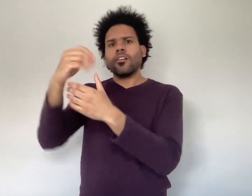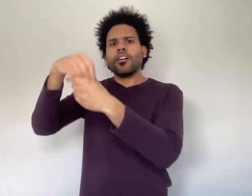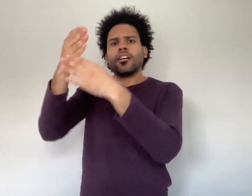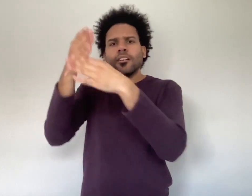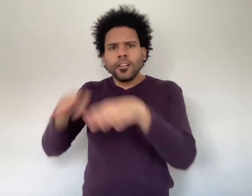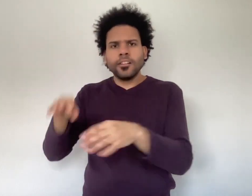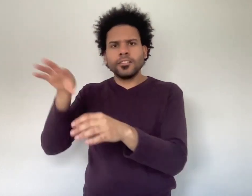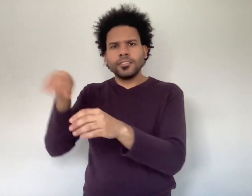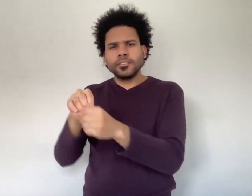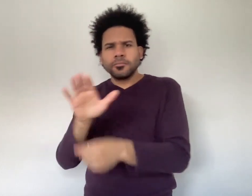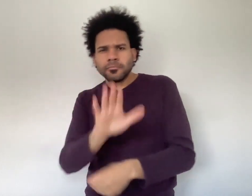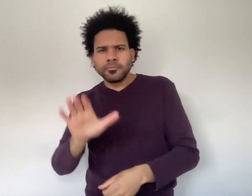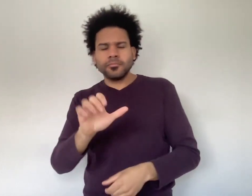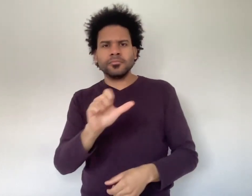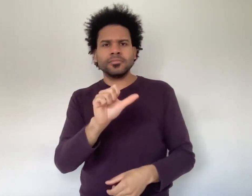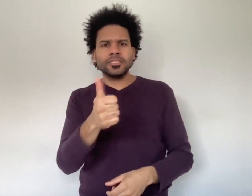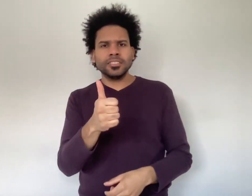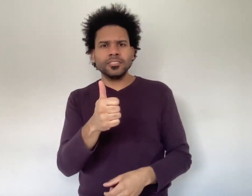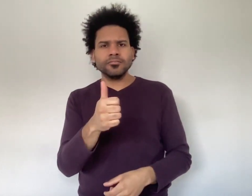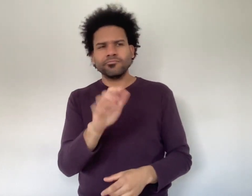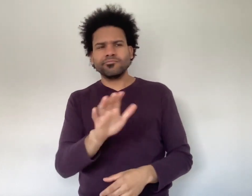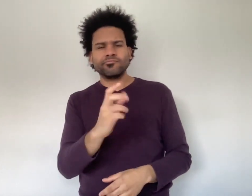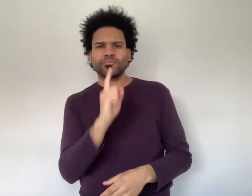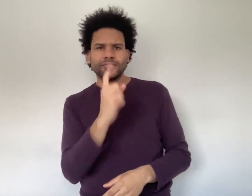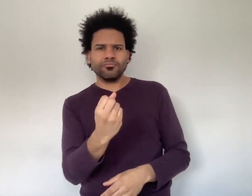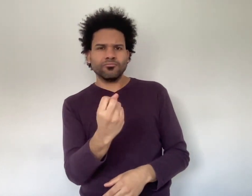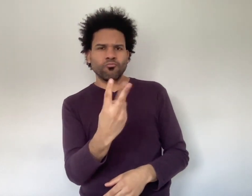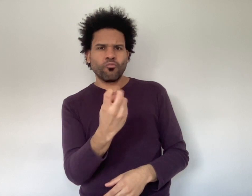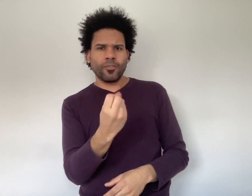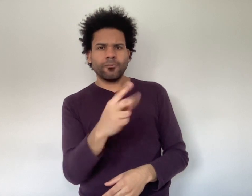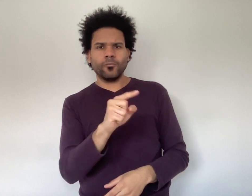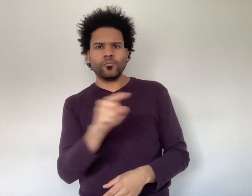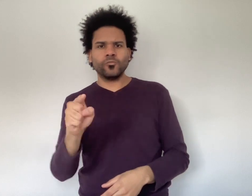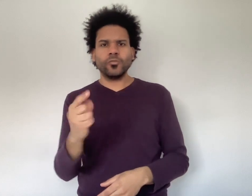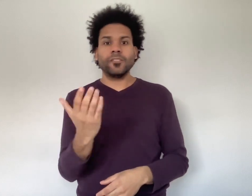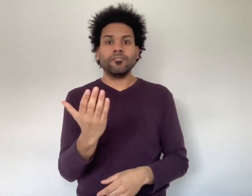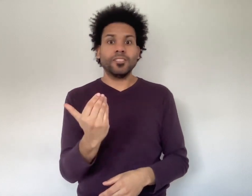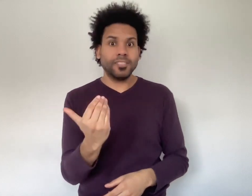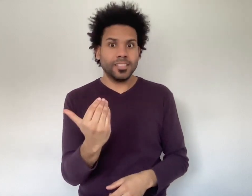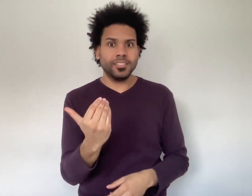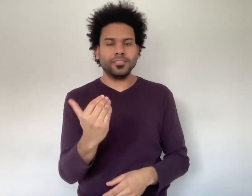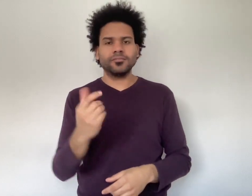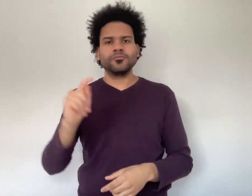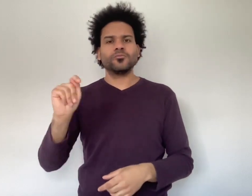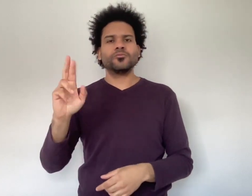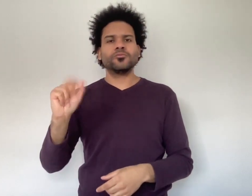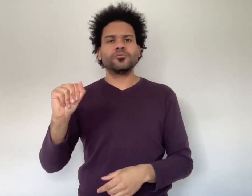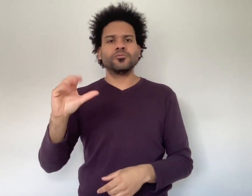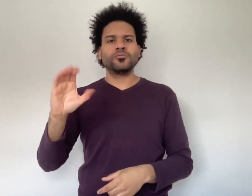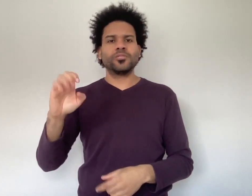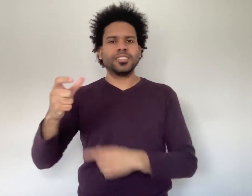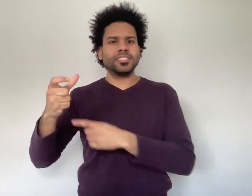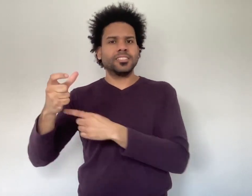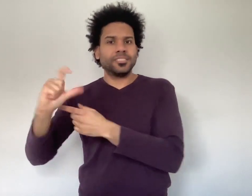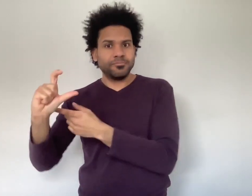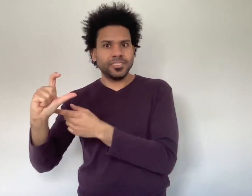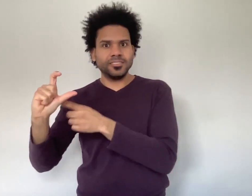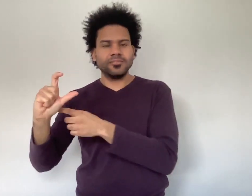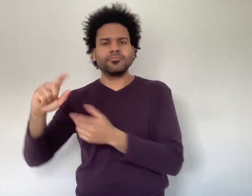This includes 10, actually 12-15 elements are trace elements.